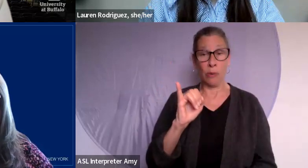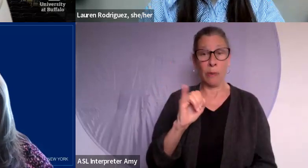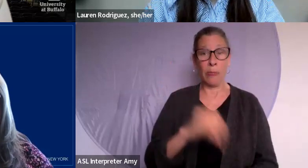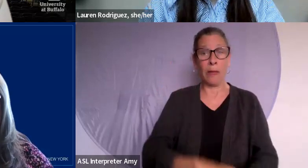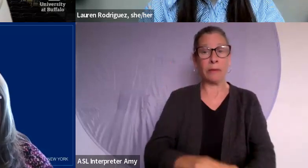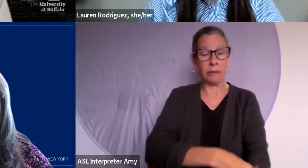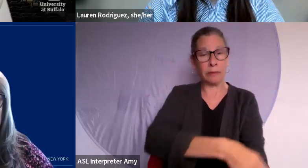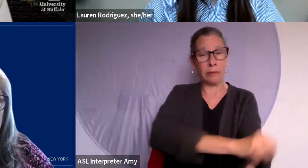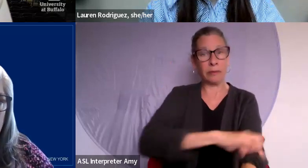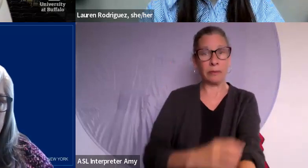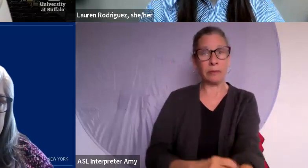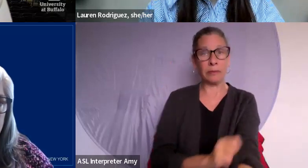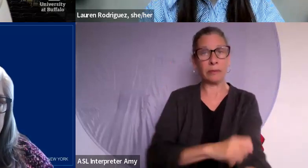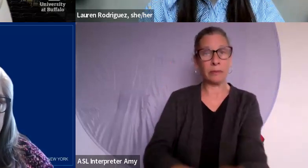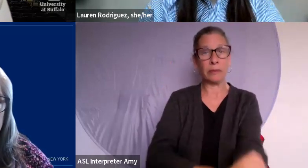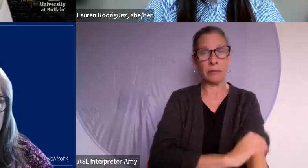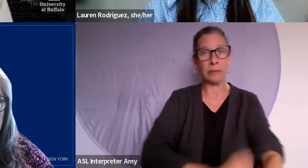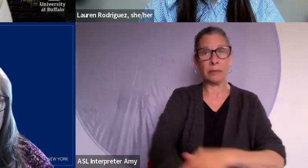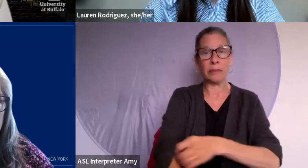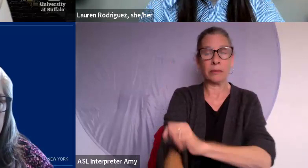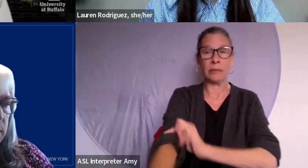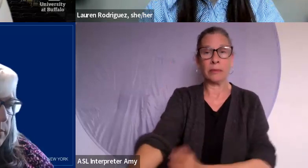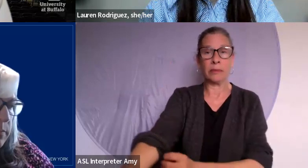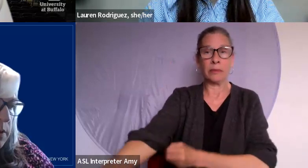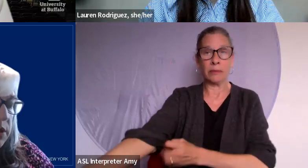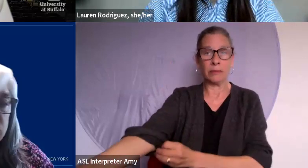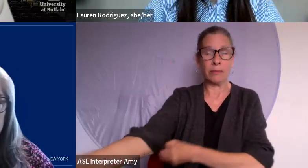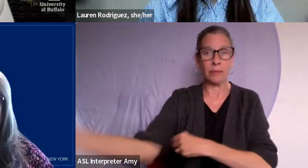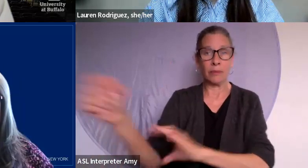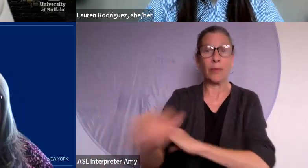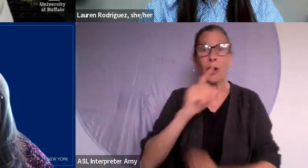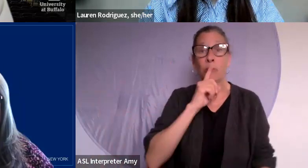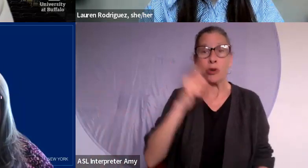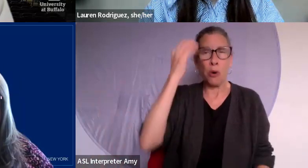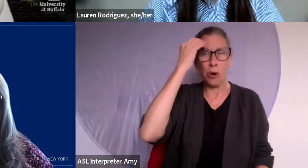hearing about the cybersecurity issues and how much how